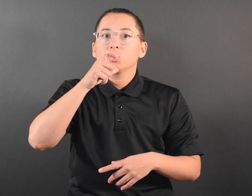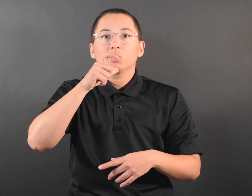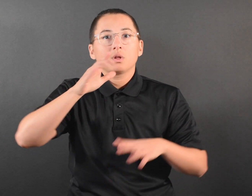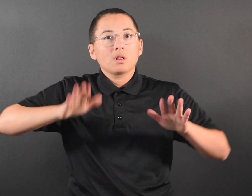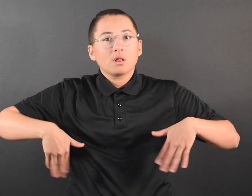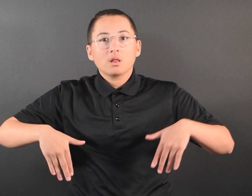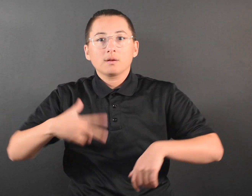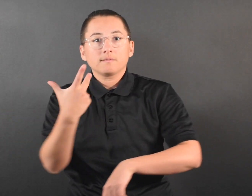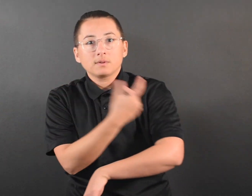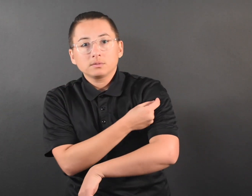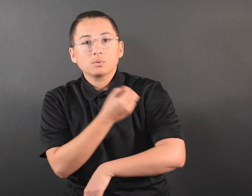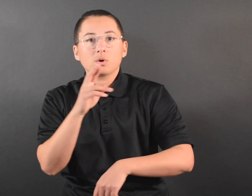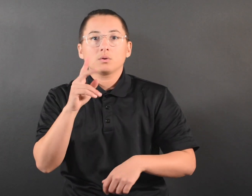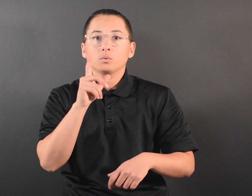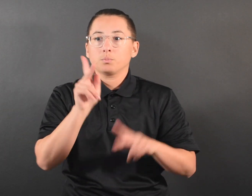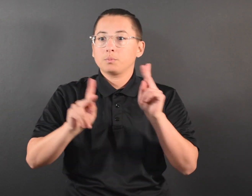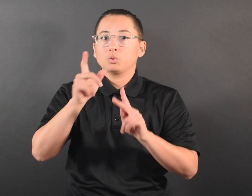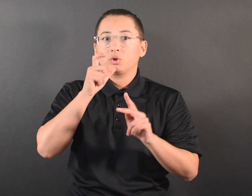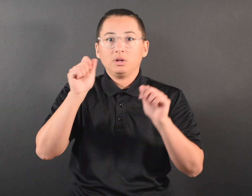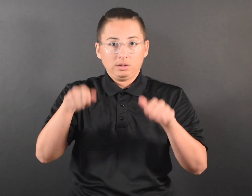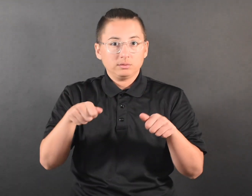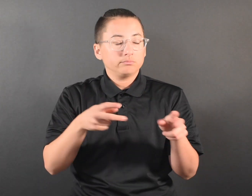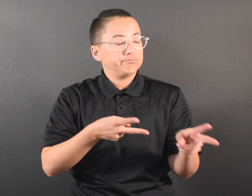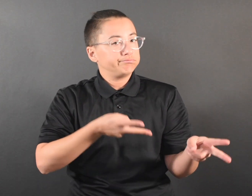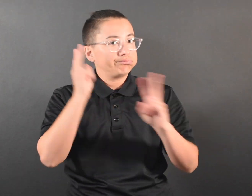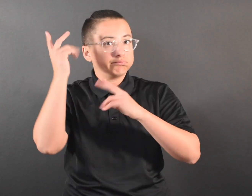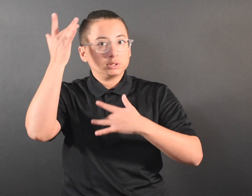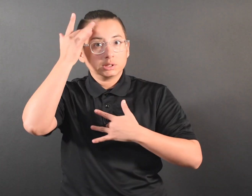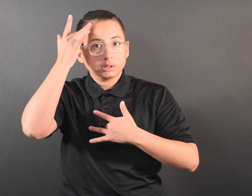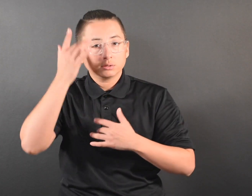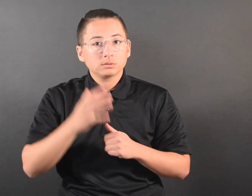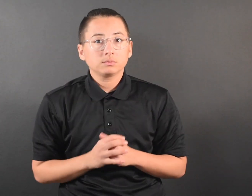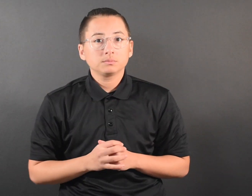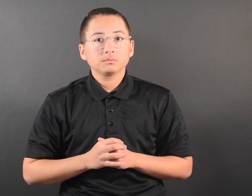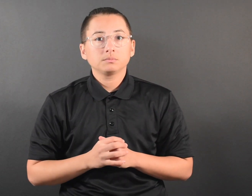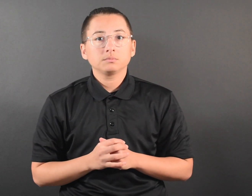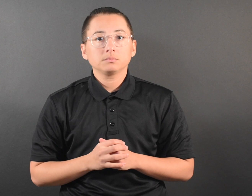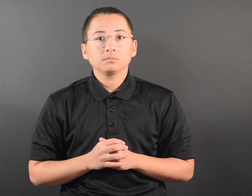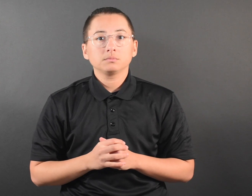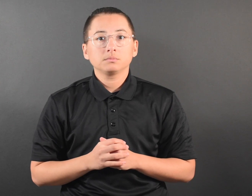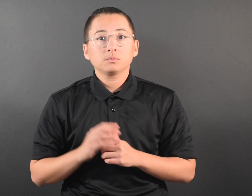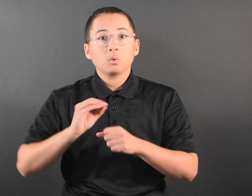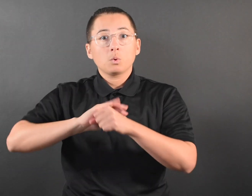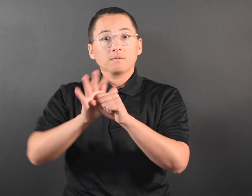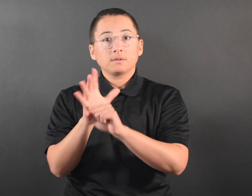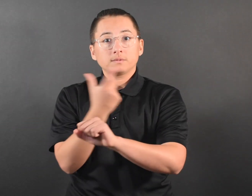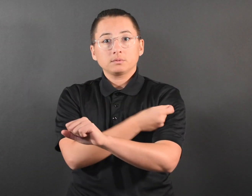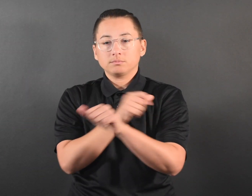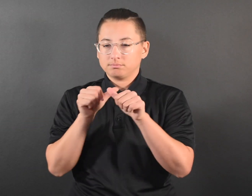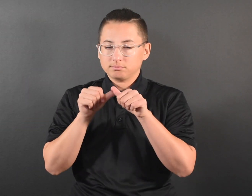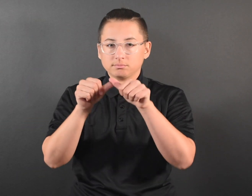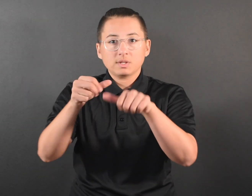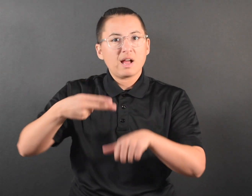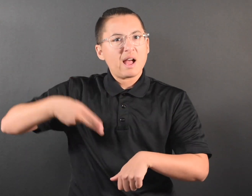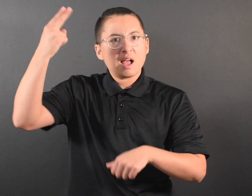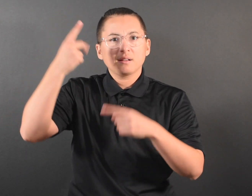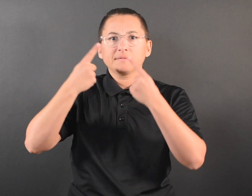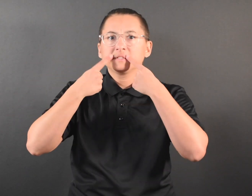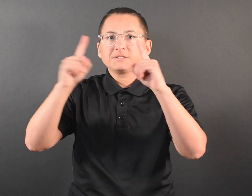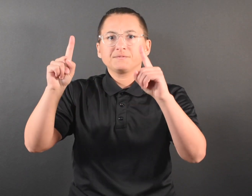virus to those who are not vaccinated or who might get very sick. COVID-19 vaccines continue